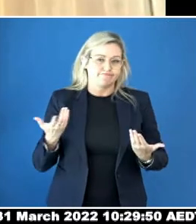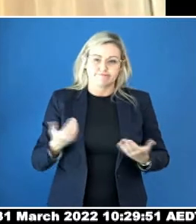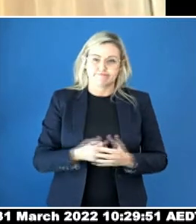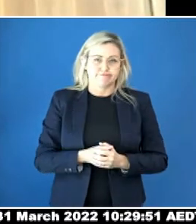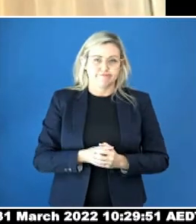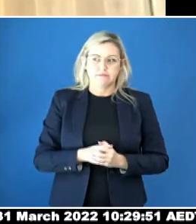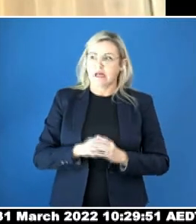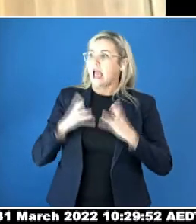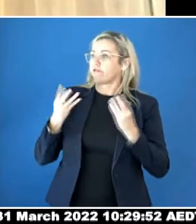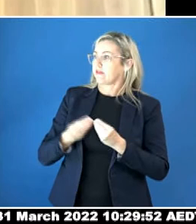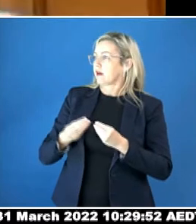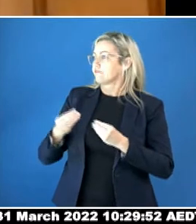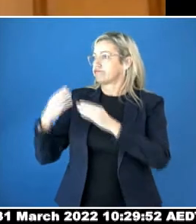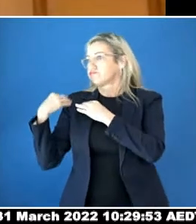from everything. Yep.